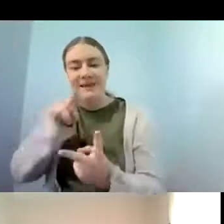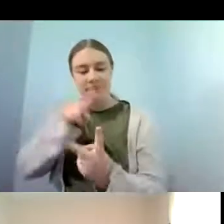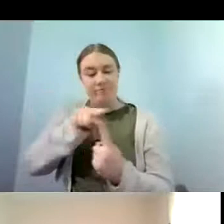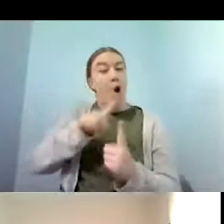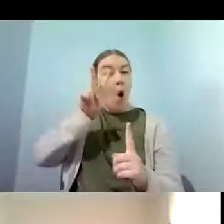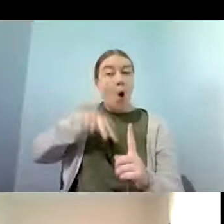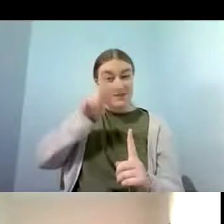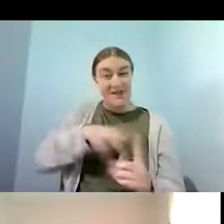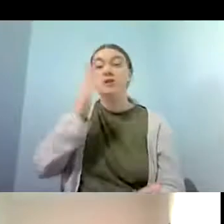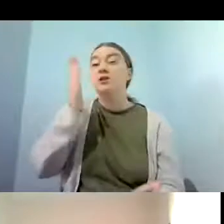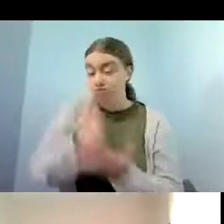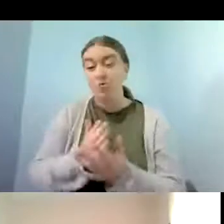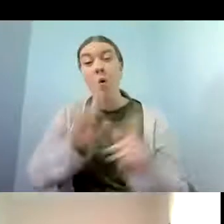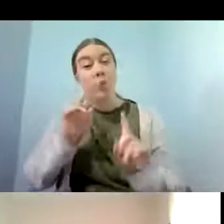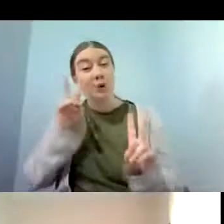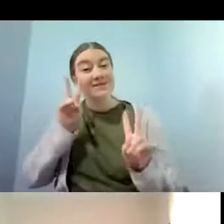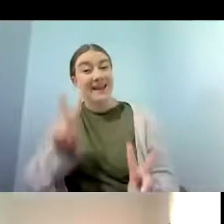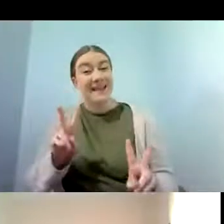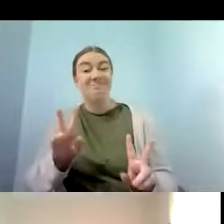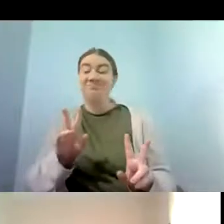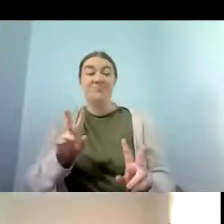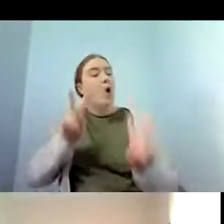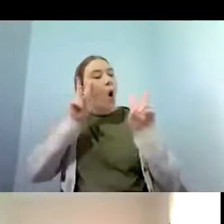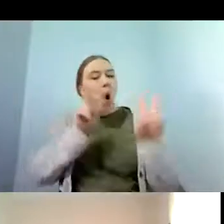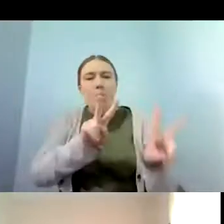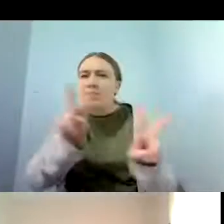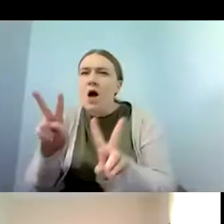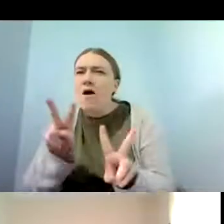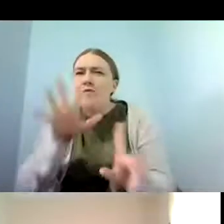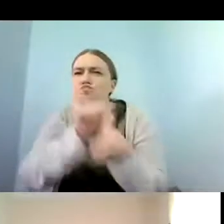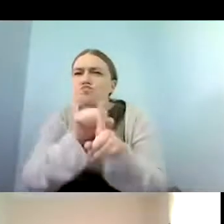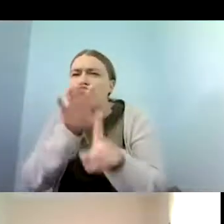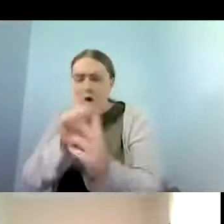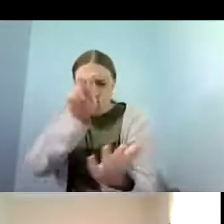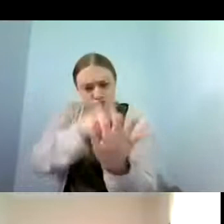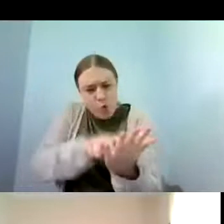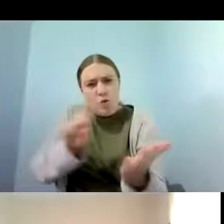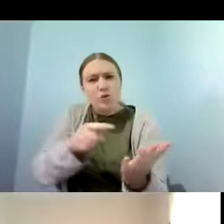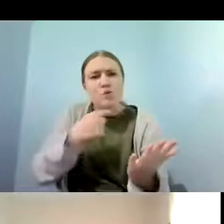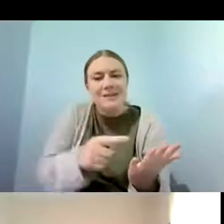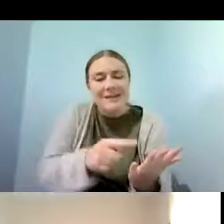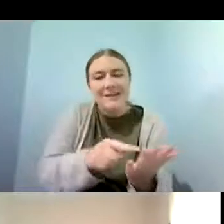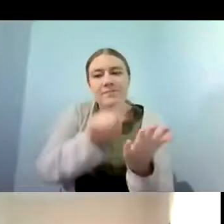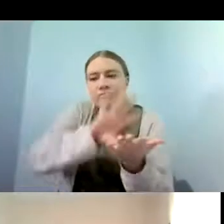it is observing and recording what you see and making sure you submit the data so for example